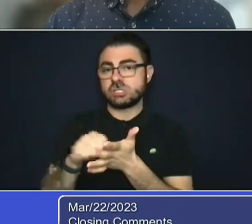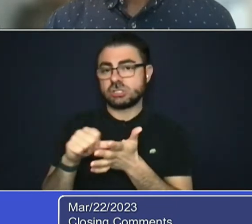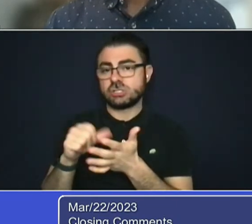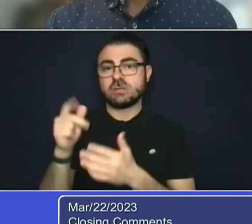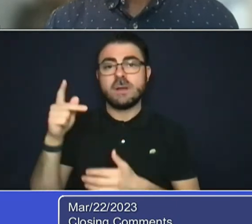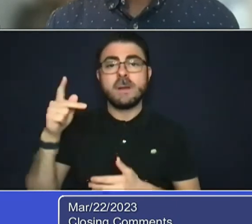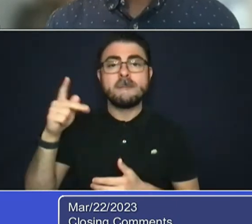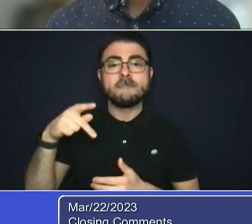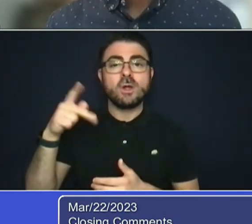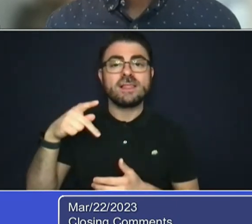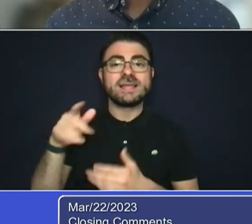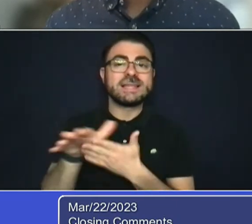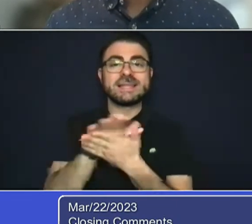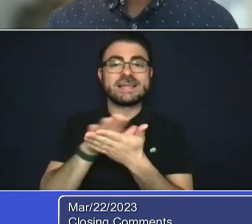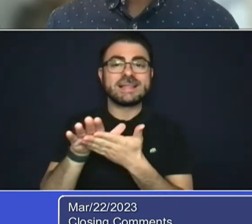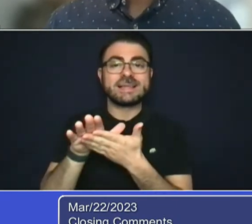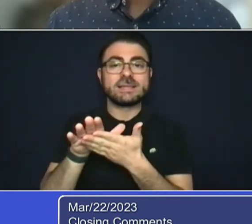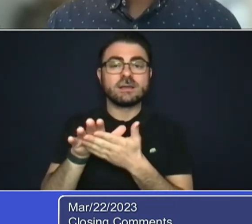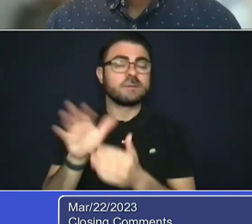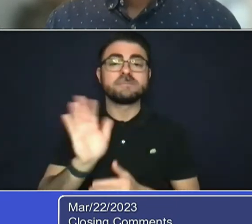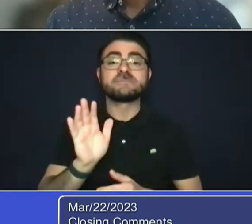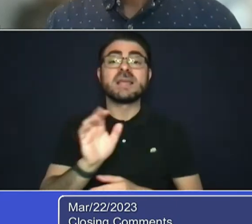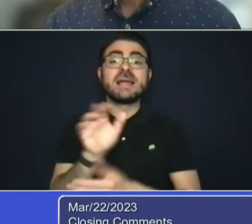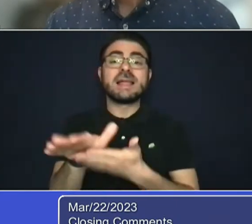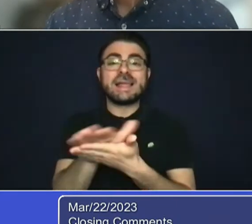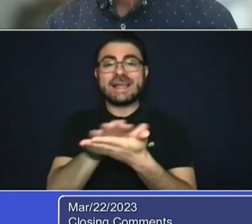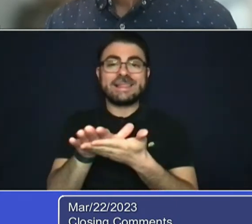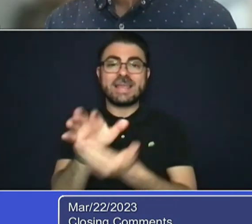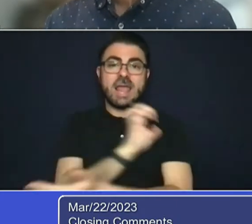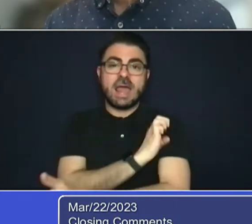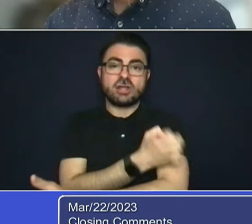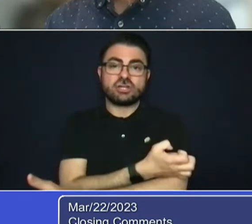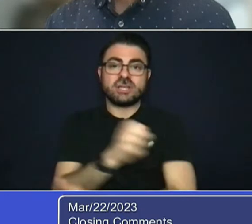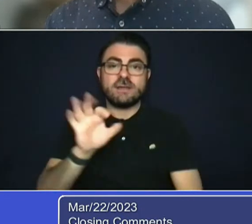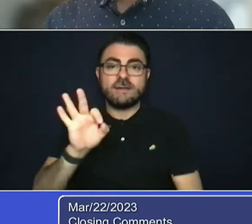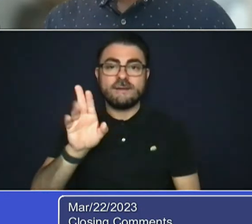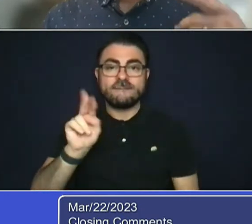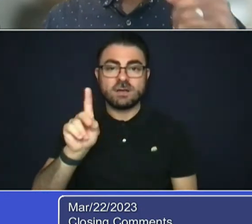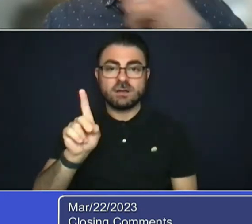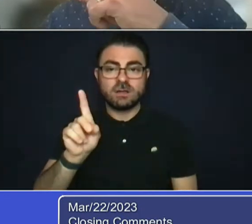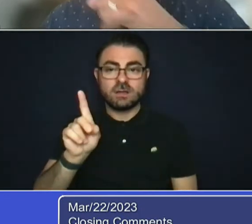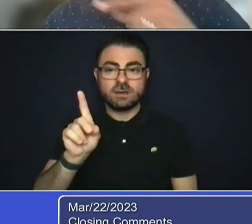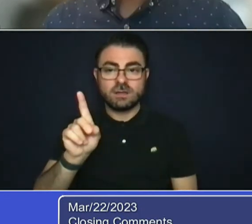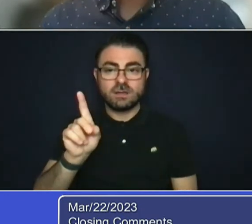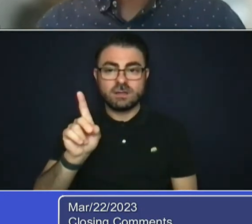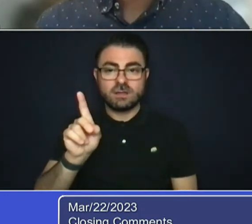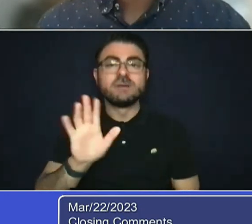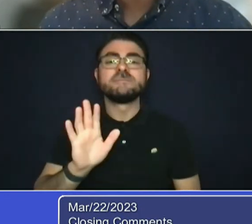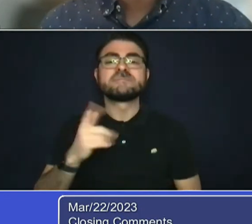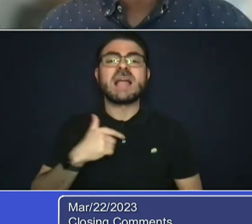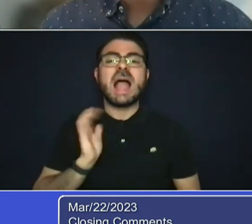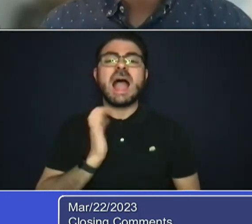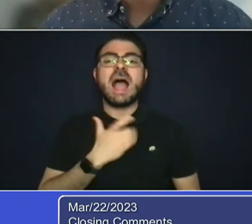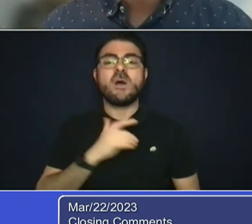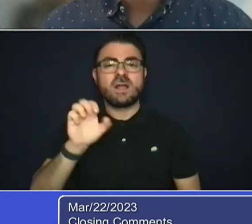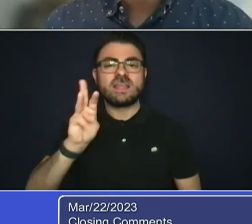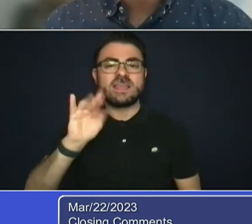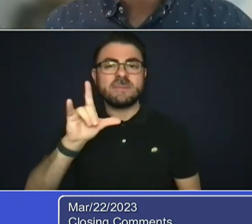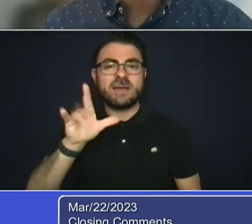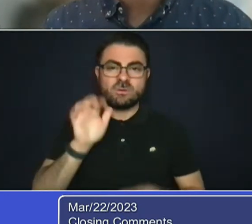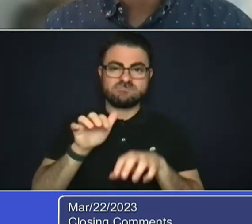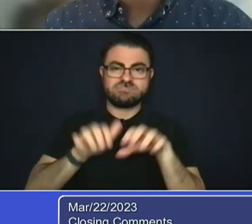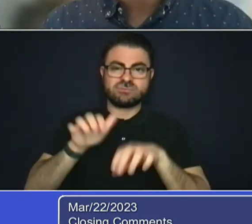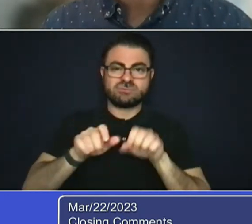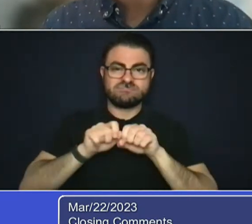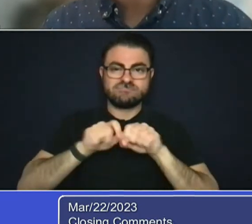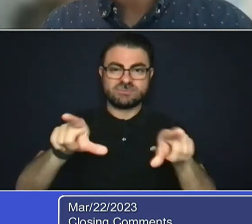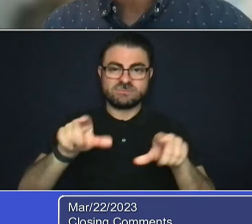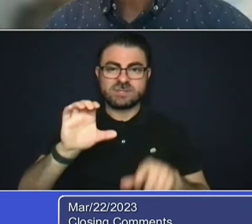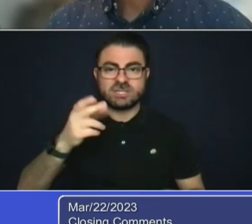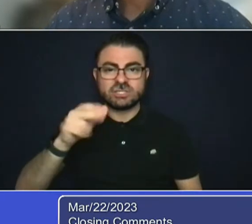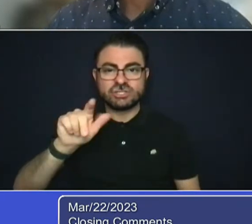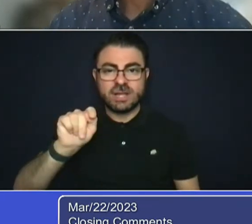THE ORIGINAL PAGE PORTLAND CLEAN